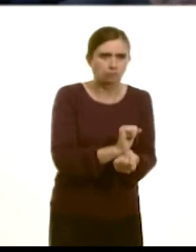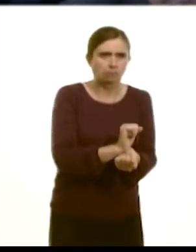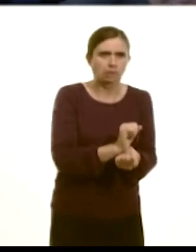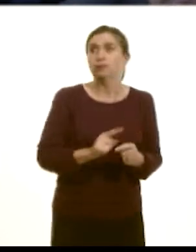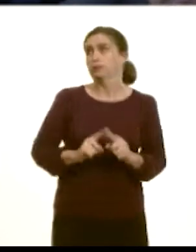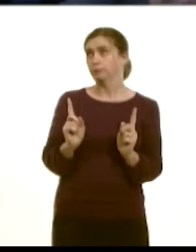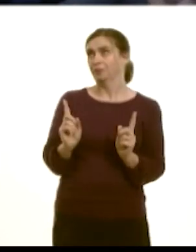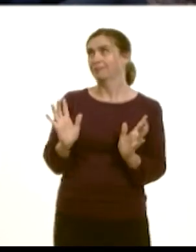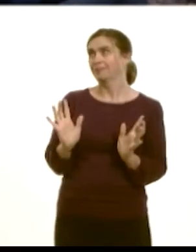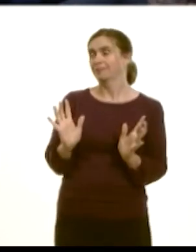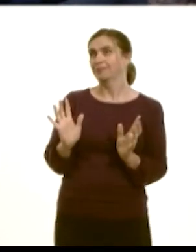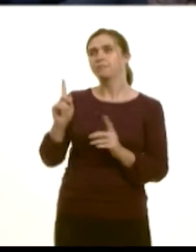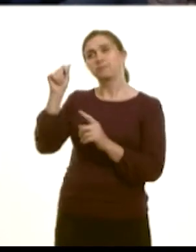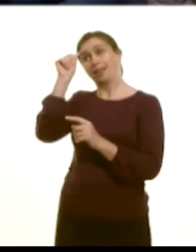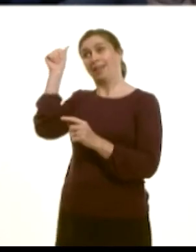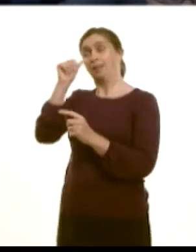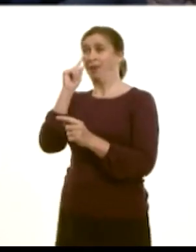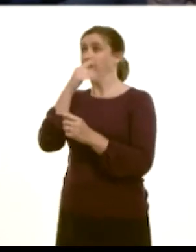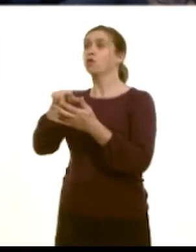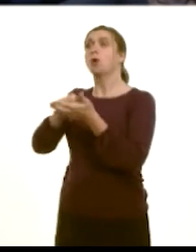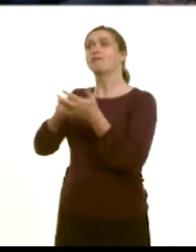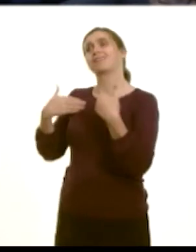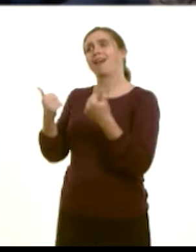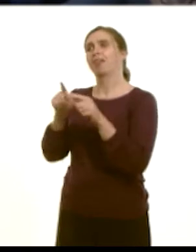Academic evidence from the Centre for Health Economics and Medicines Evaluation at Bangor